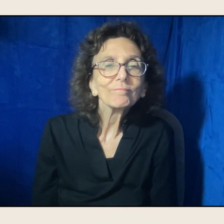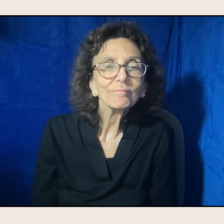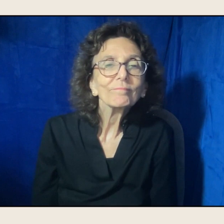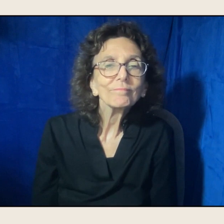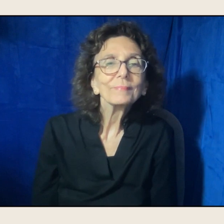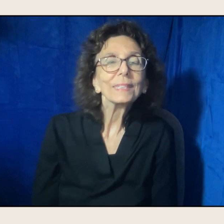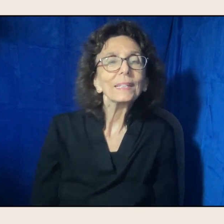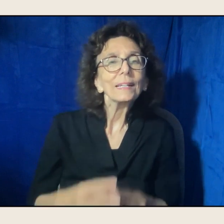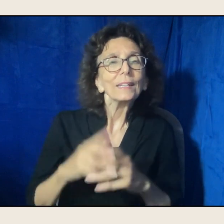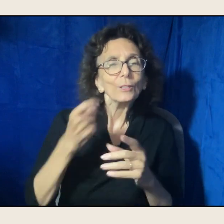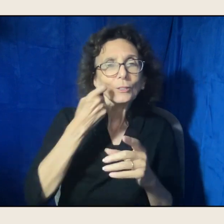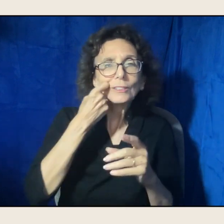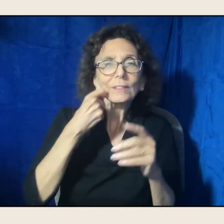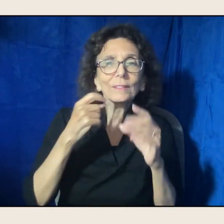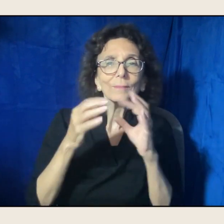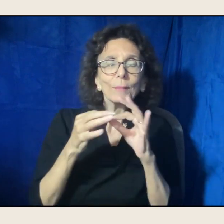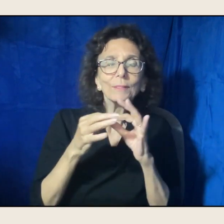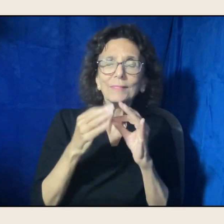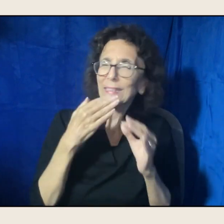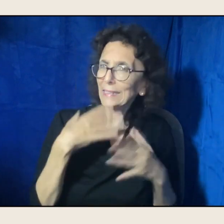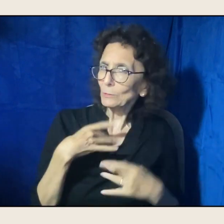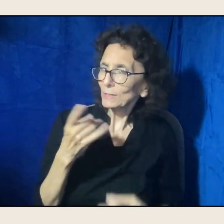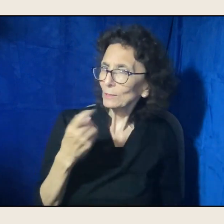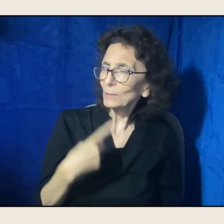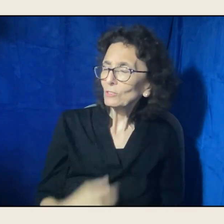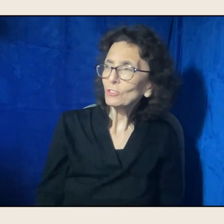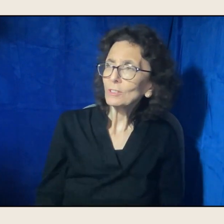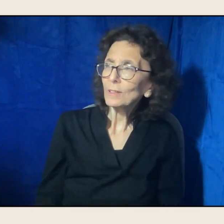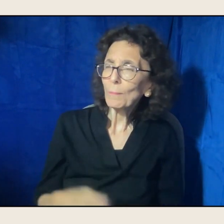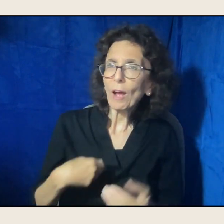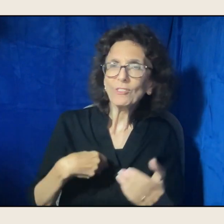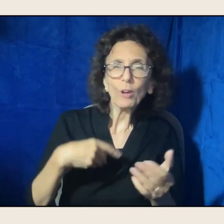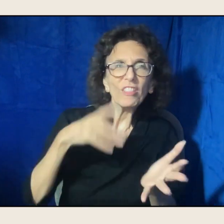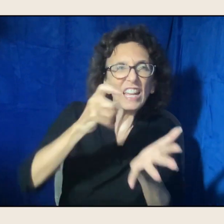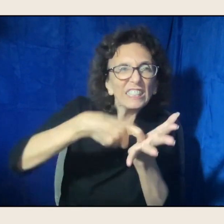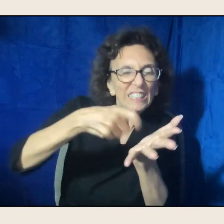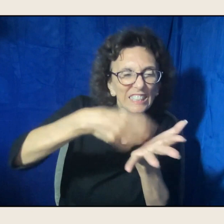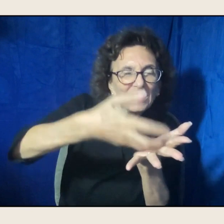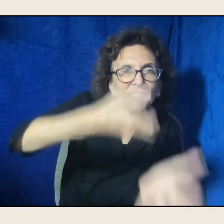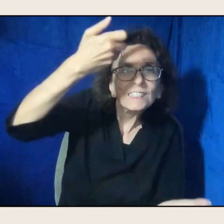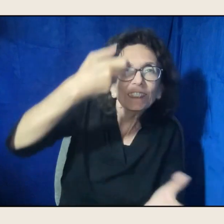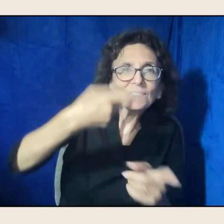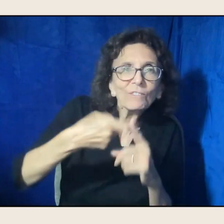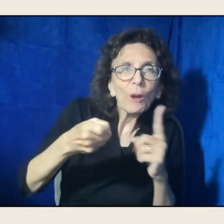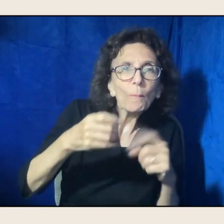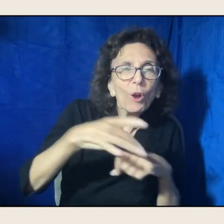it's an interesting question about abstraction. And sometimes, you go to help.